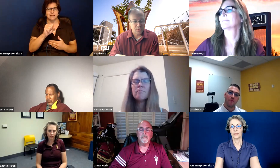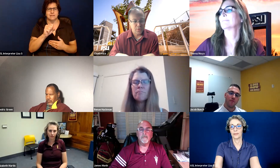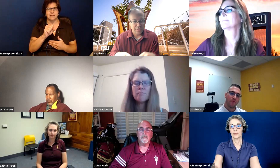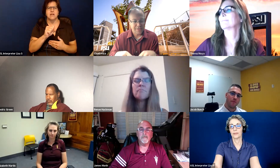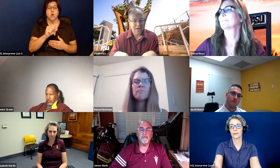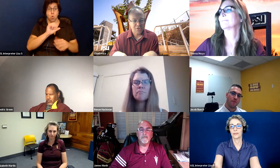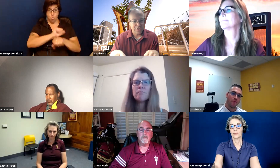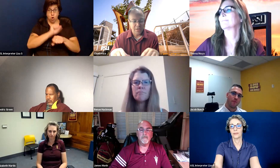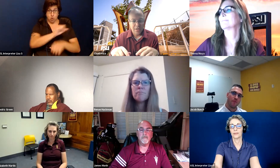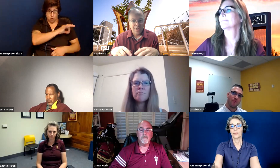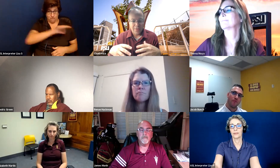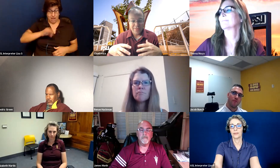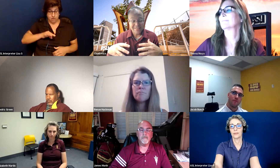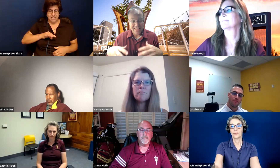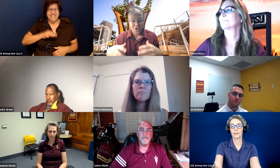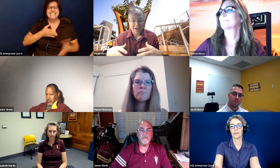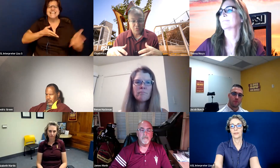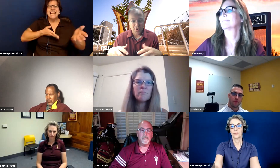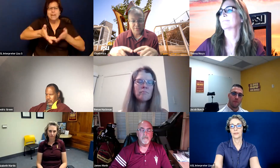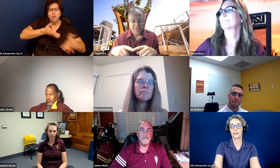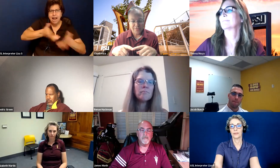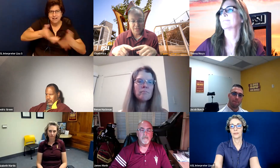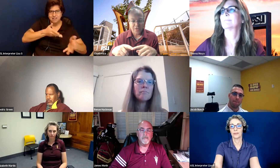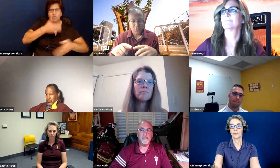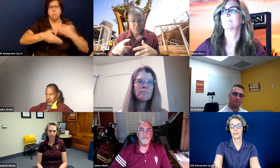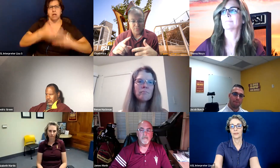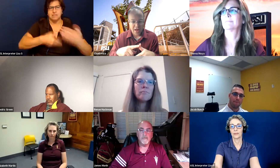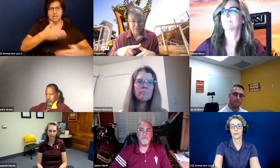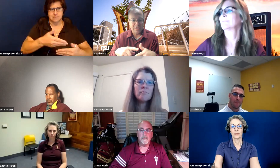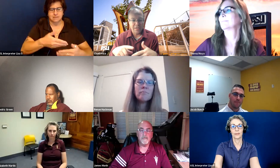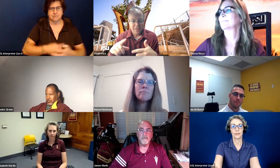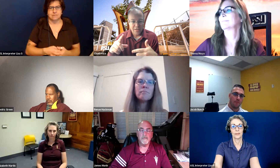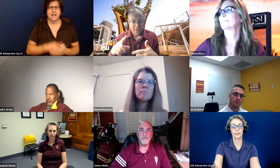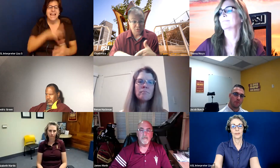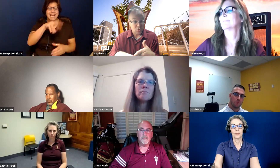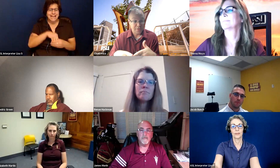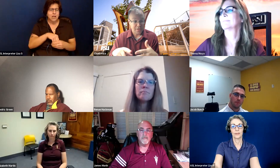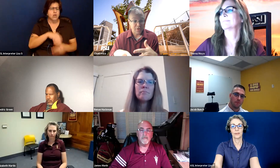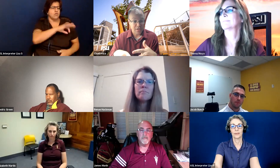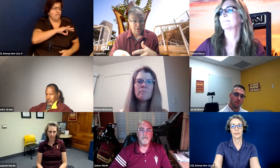So, and it's actually this interactive process includes faculty, students, and ourselves.